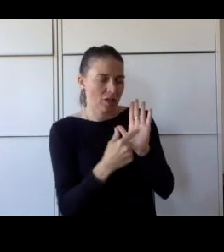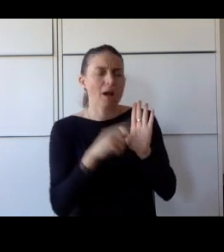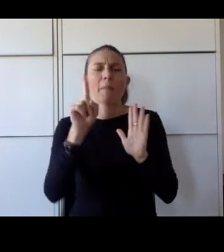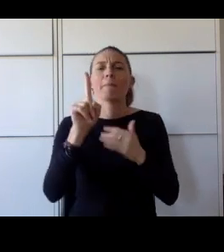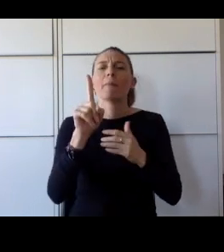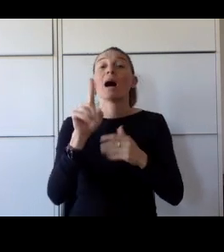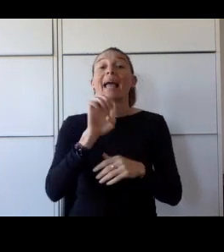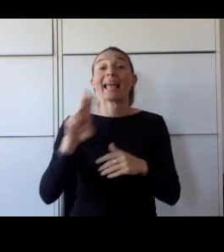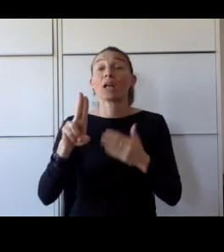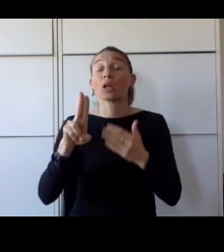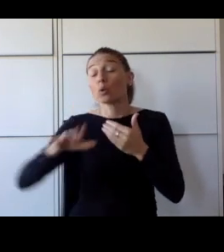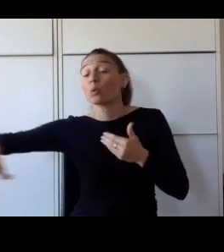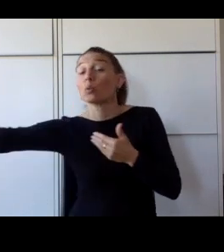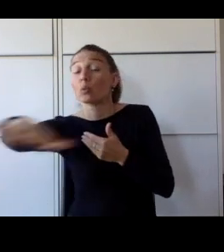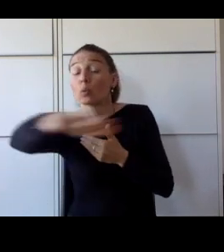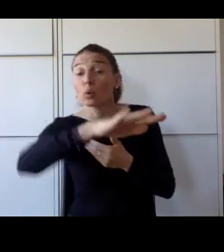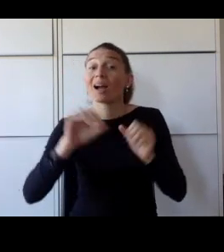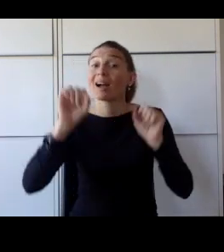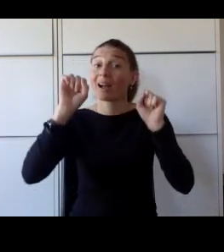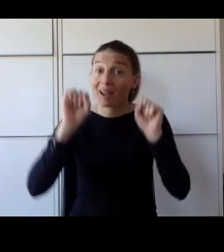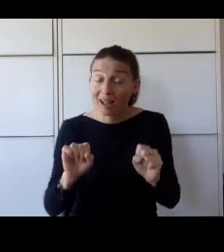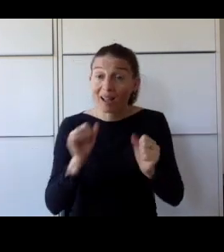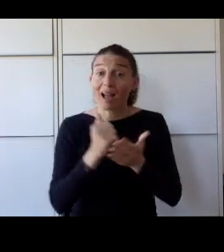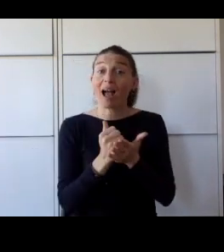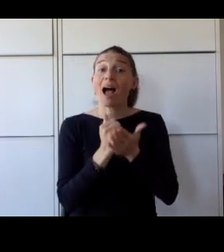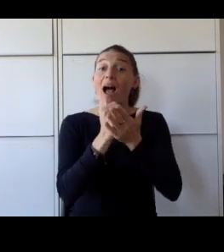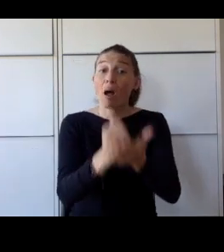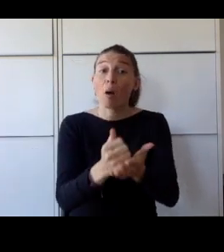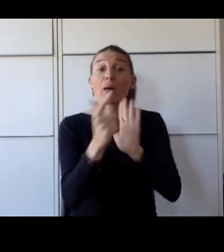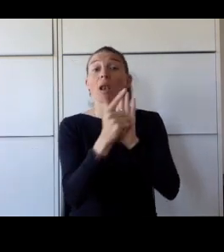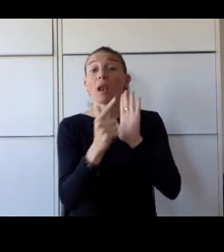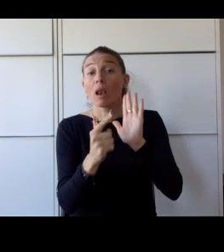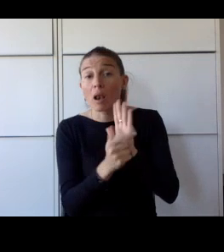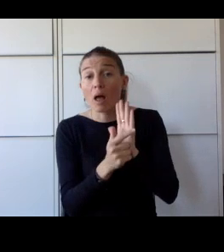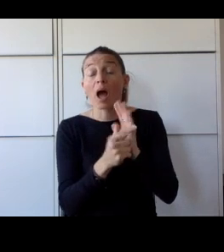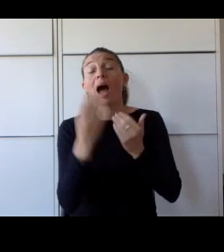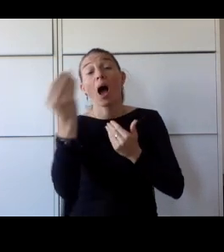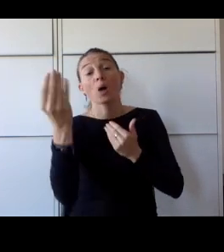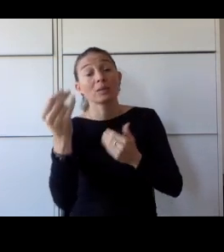can you extend to help implement the laws outside of the EU?